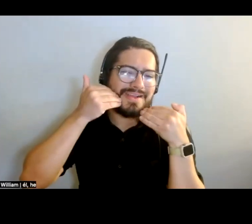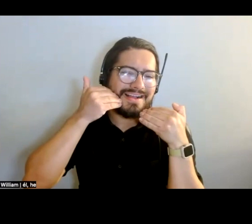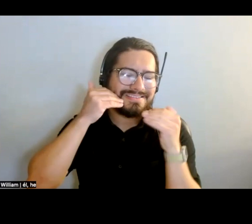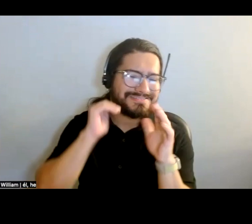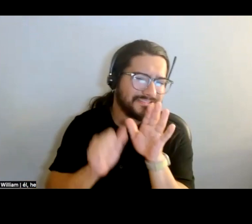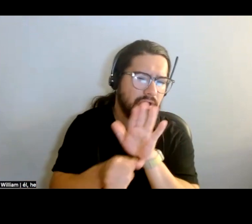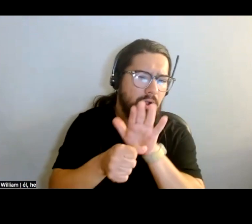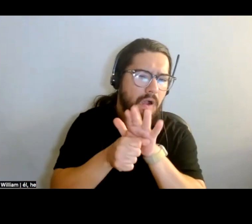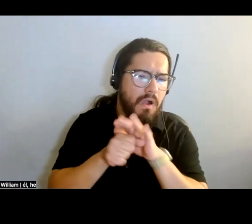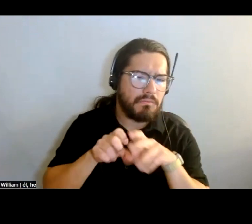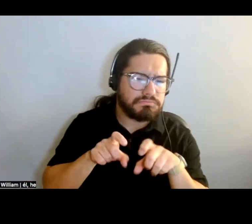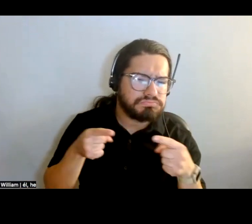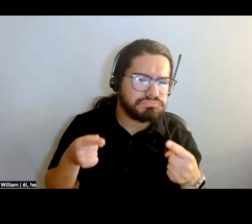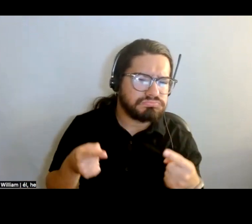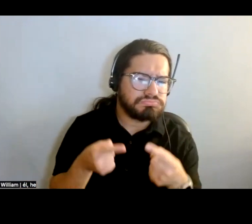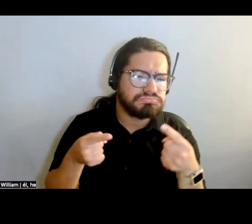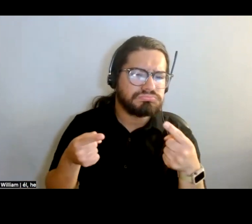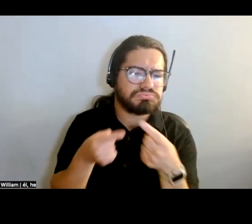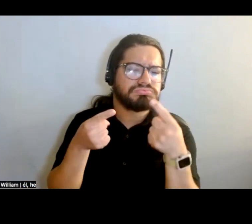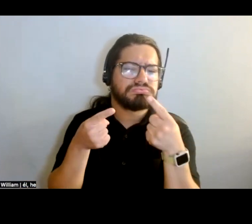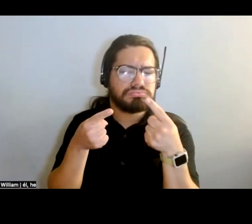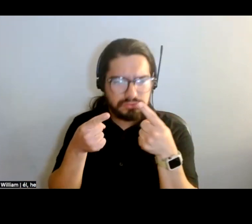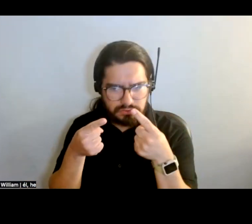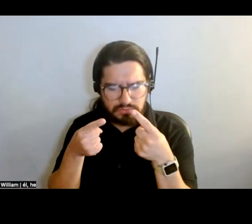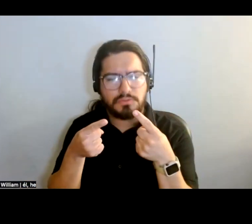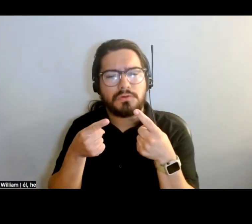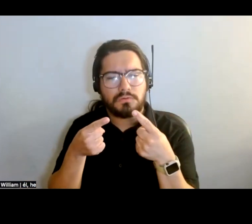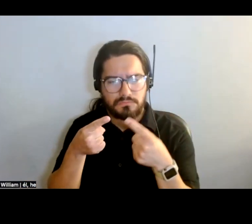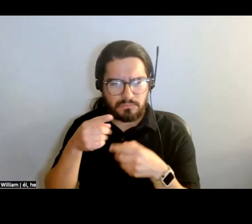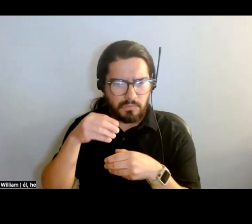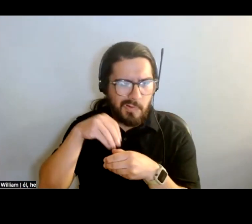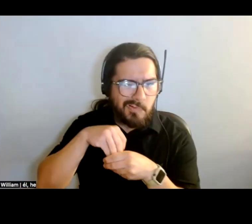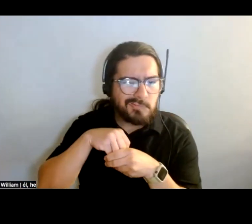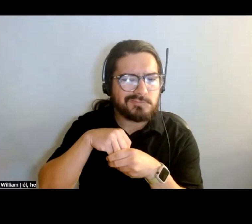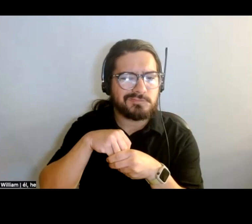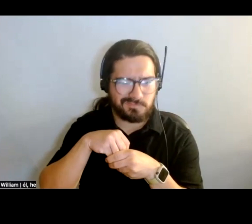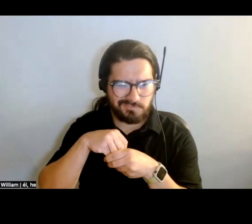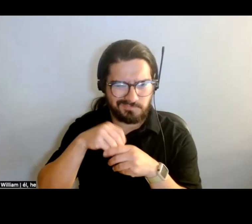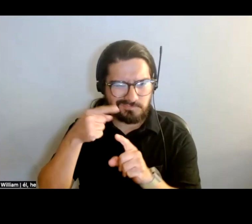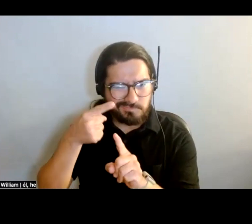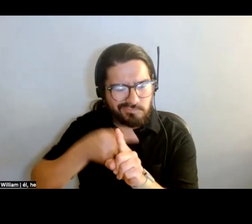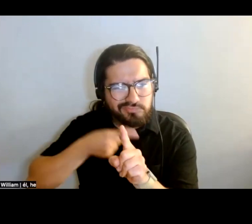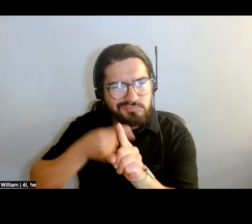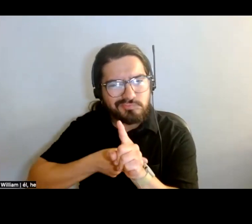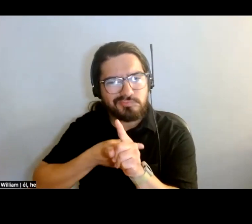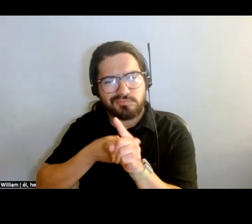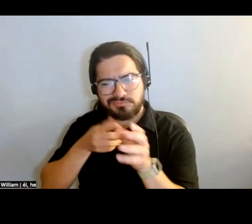Long and tight clothes conceal carelessness months of neglect